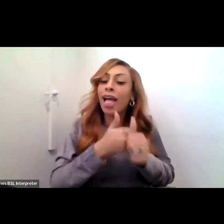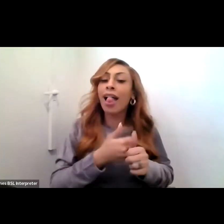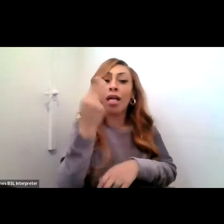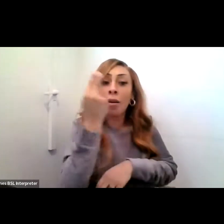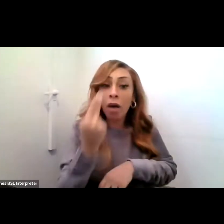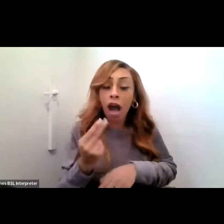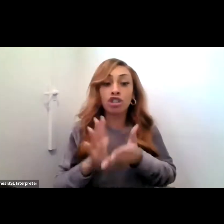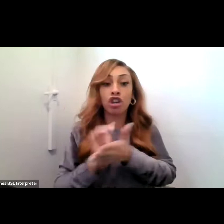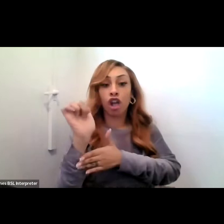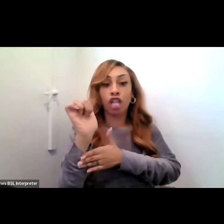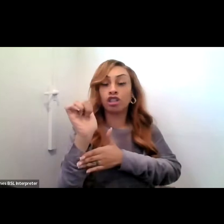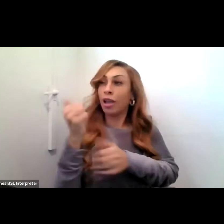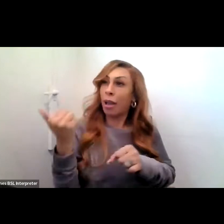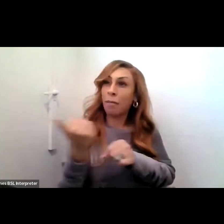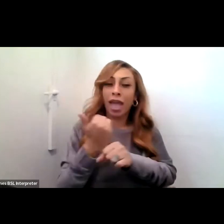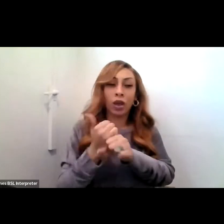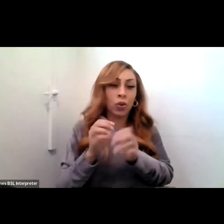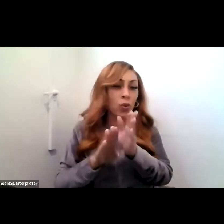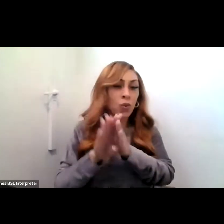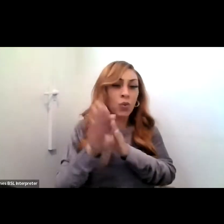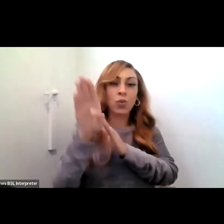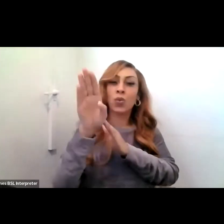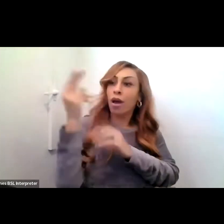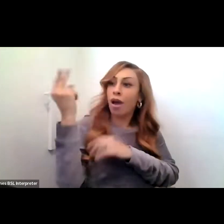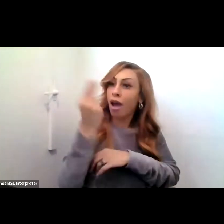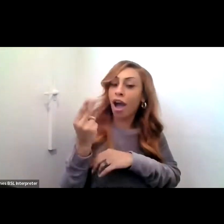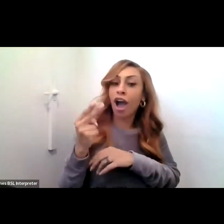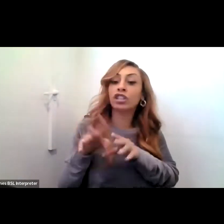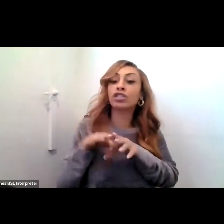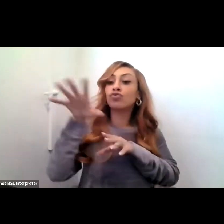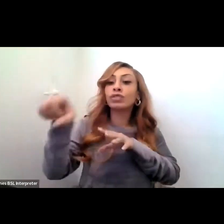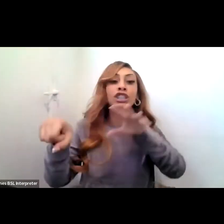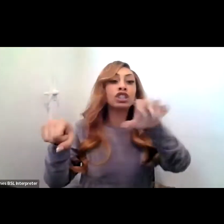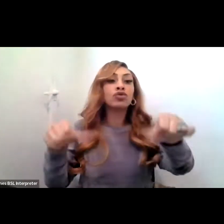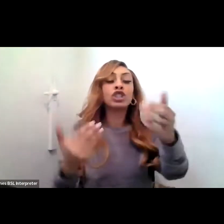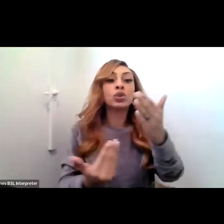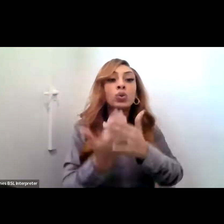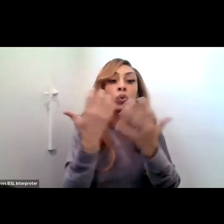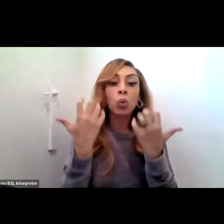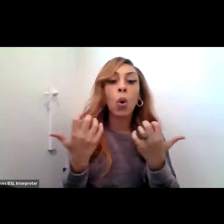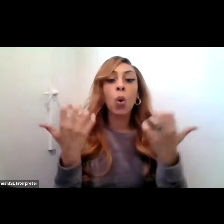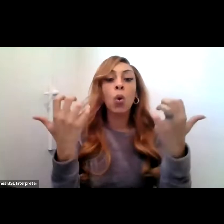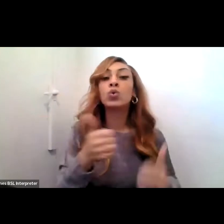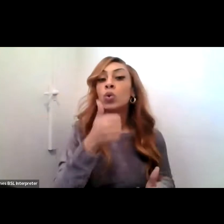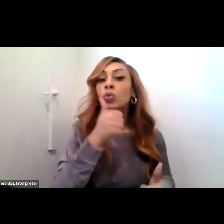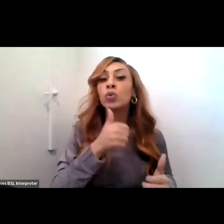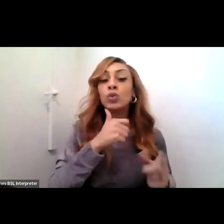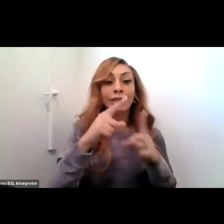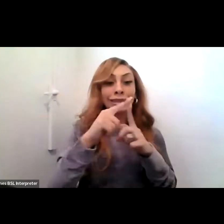make great art and reach new audiences, using digital media, content and platforms.